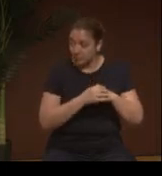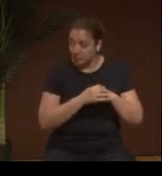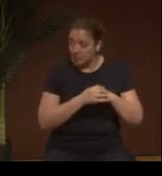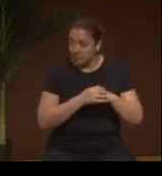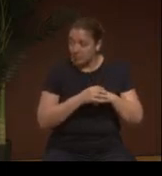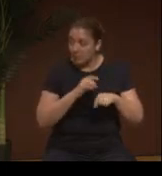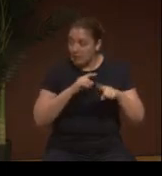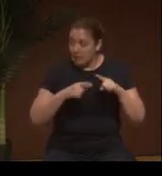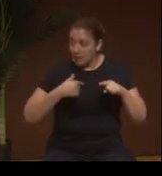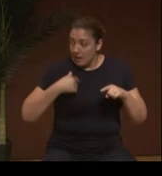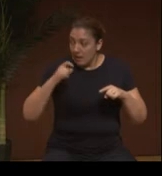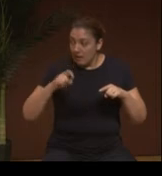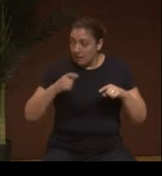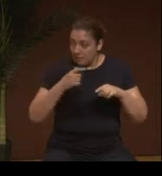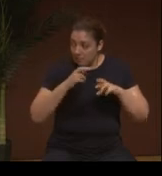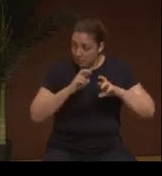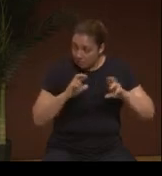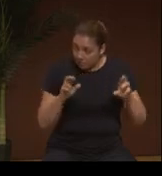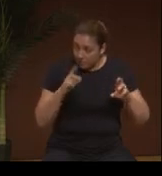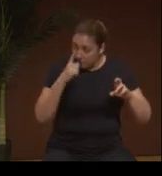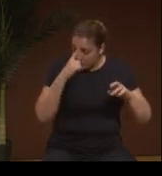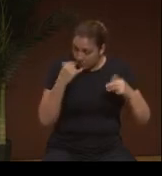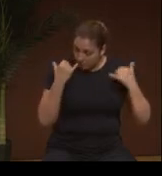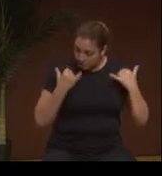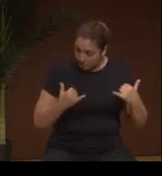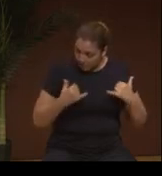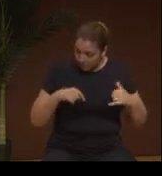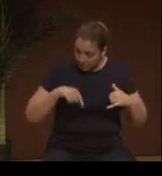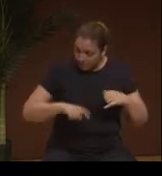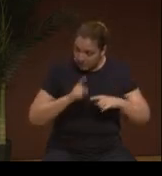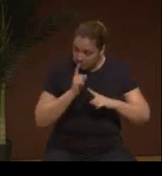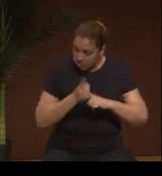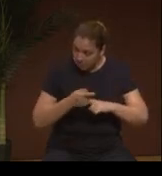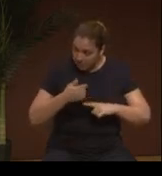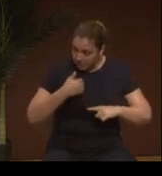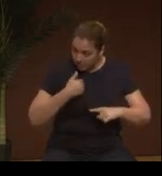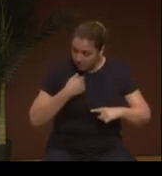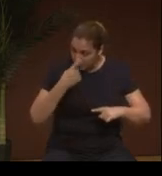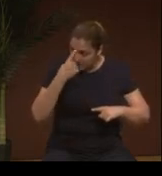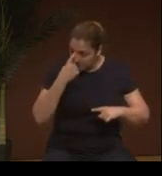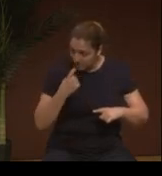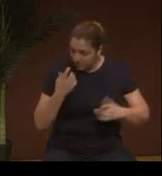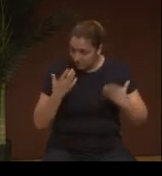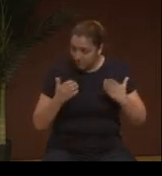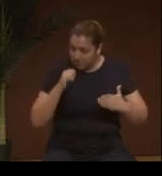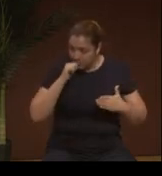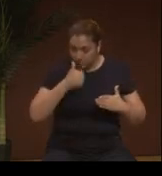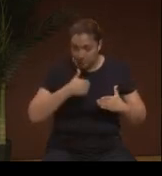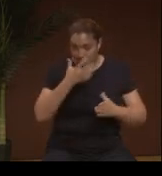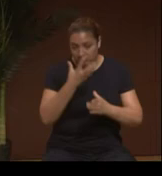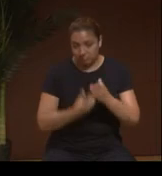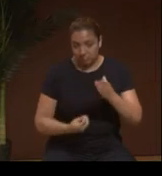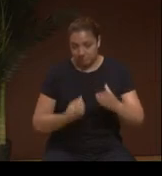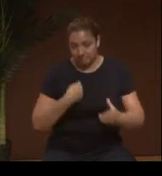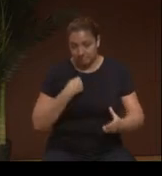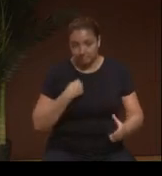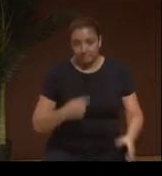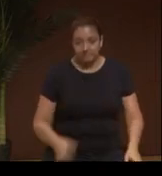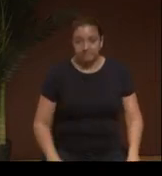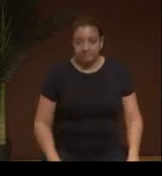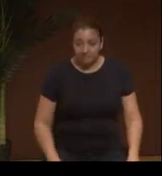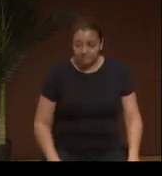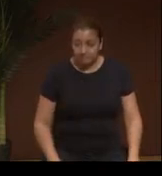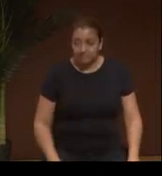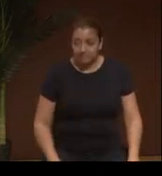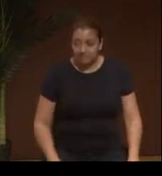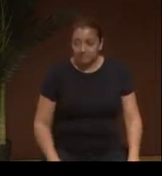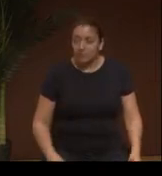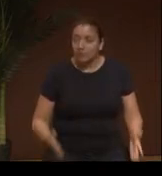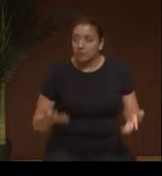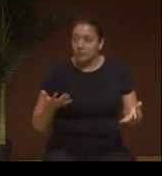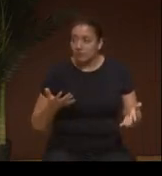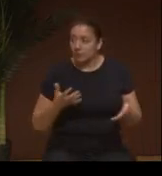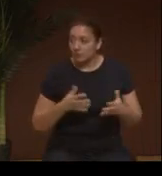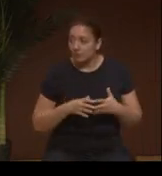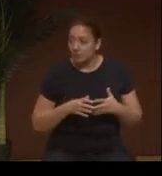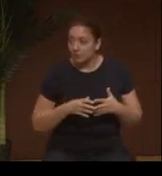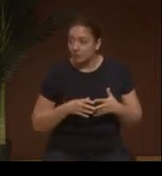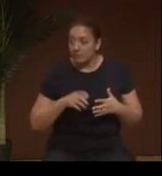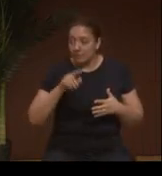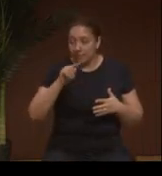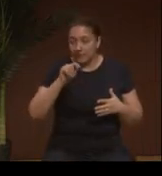I replied, no, I don't hope to make it, and perhaps [Unintelligible]